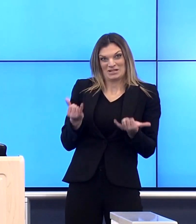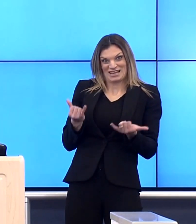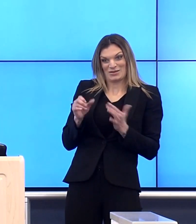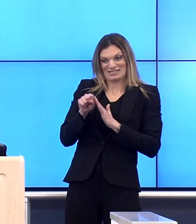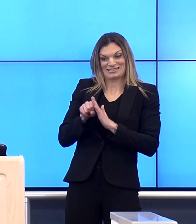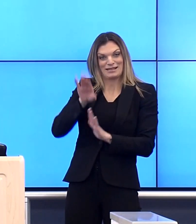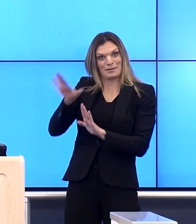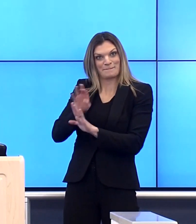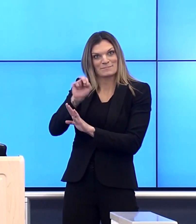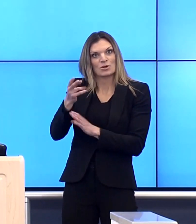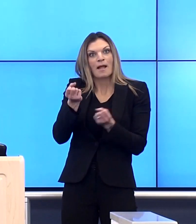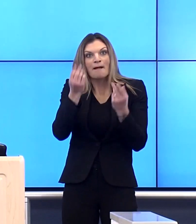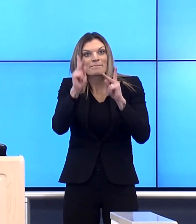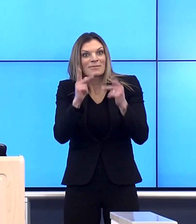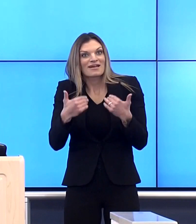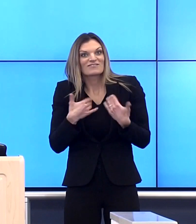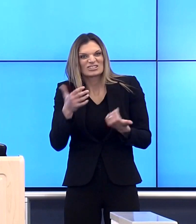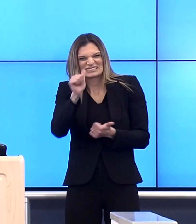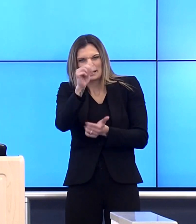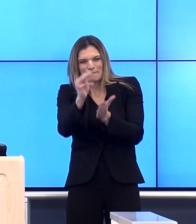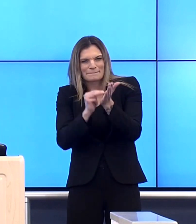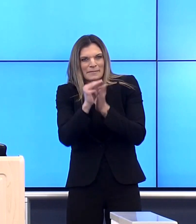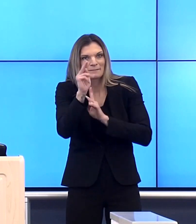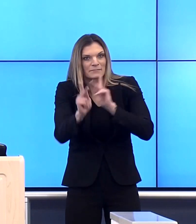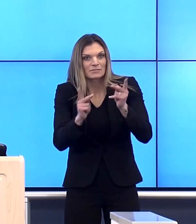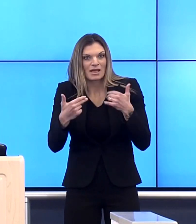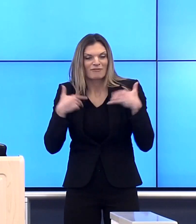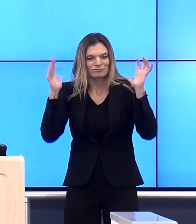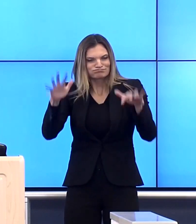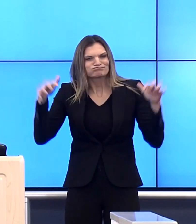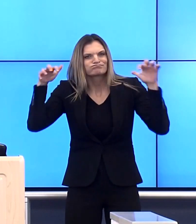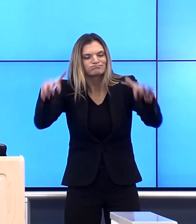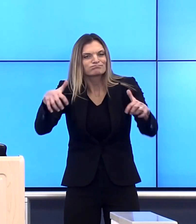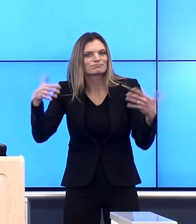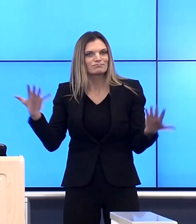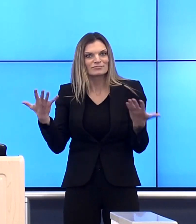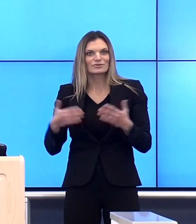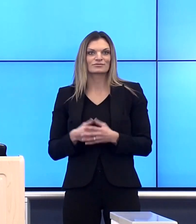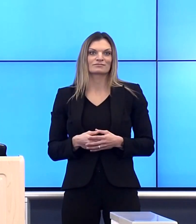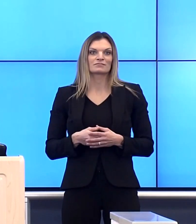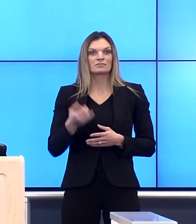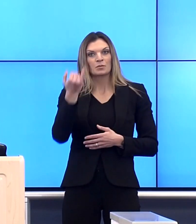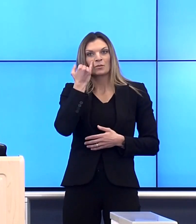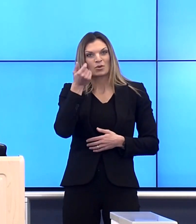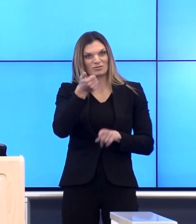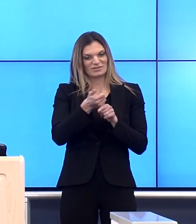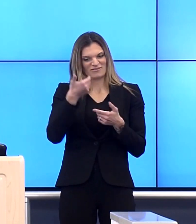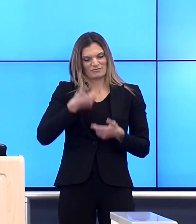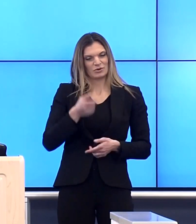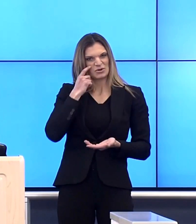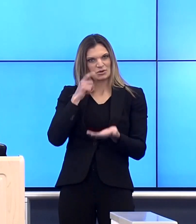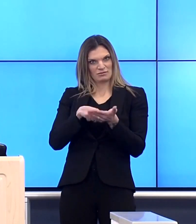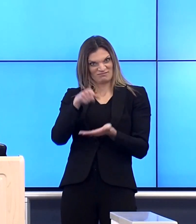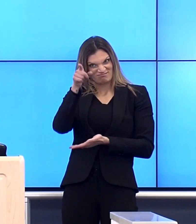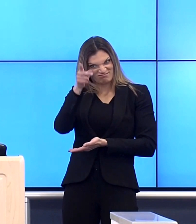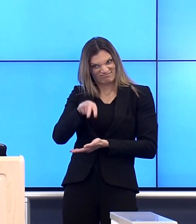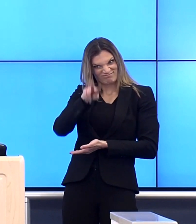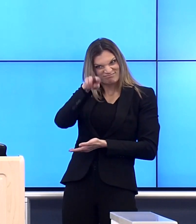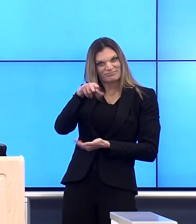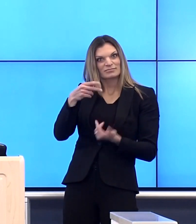BUT THE FACT OF THE MATTER IS, WITH A STATE OF 10 MILLION WITH A STATE OF 10 MILLION PEOPLE, IT IS ON EVERY ONE OF US PEOPLE, IT IS ON EVERY ONE OF US TO DO OUR PART. TO DO OUR PART. AND IF YOU SEE PEOPLE FLAG